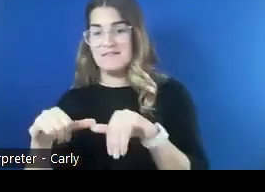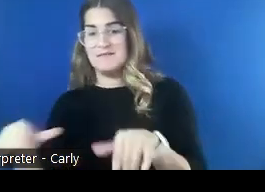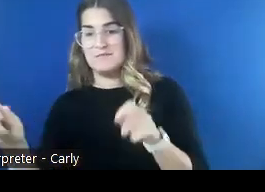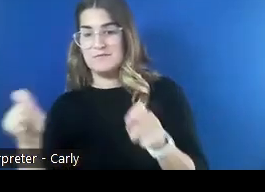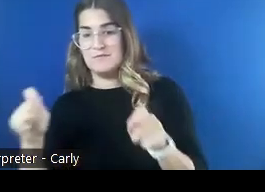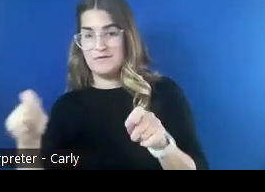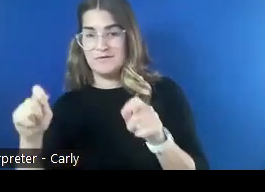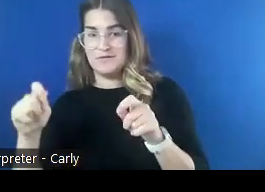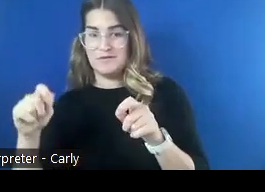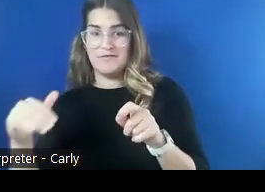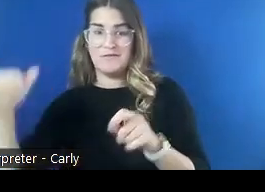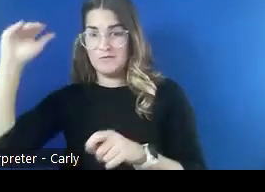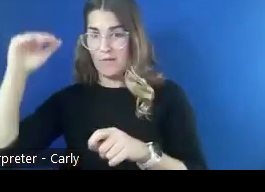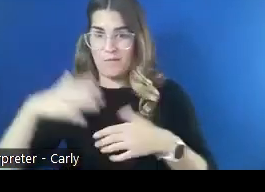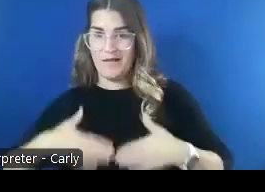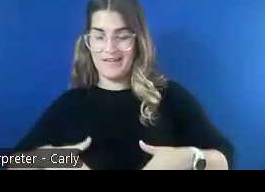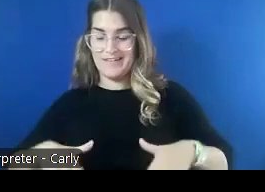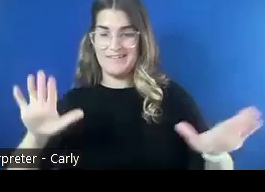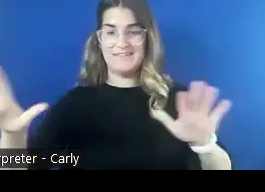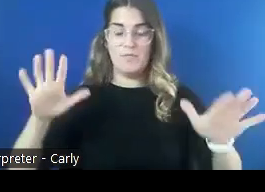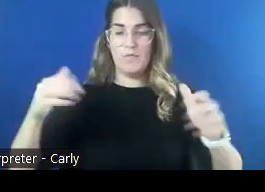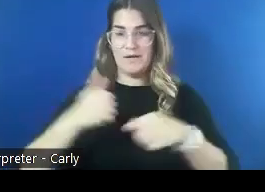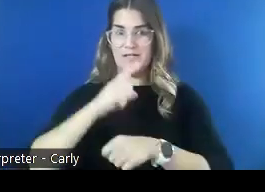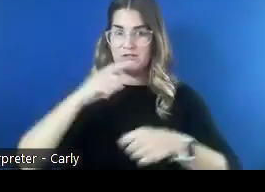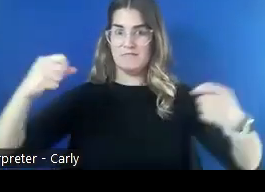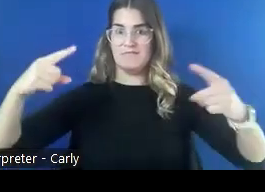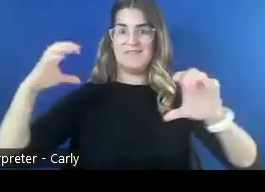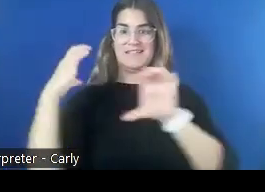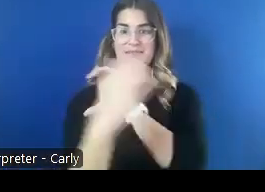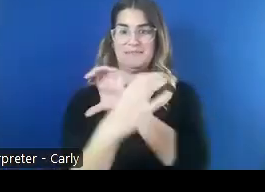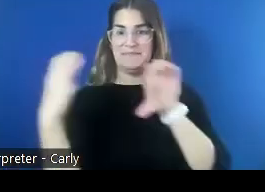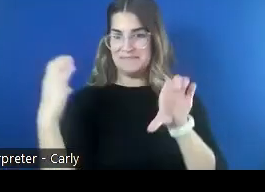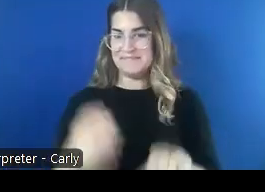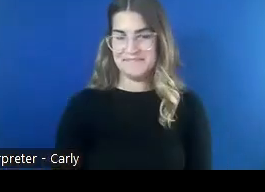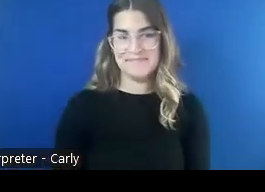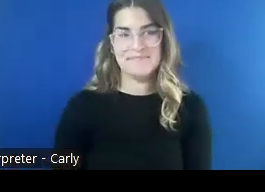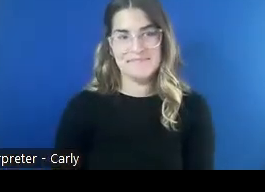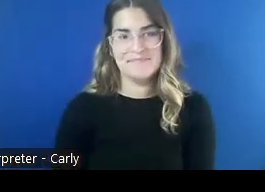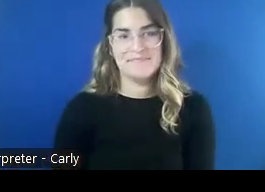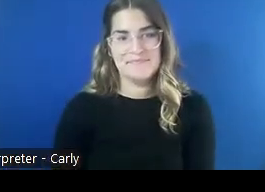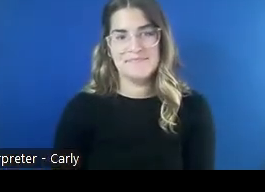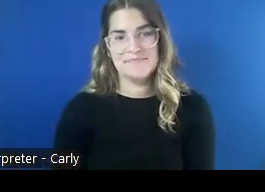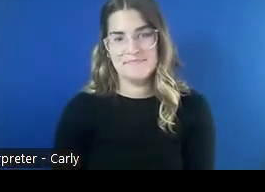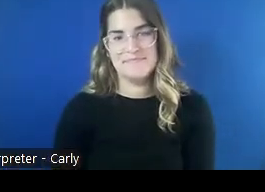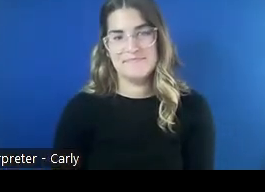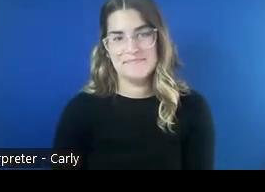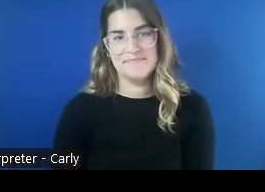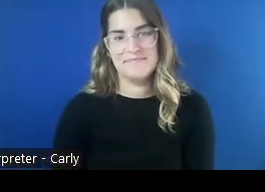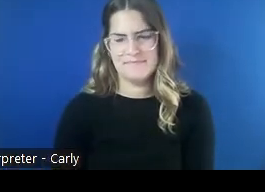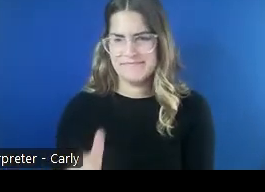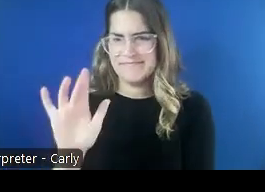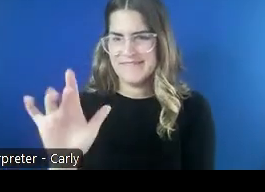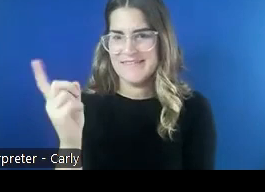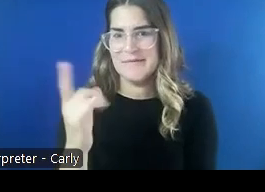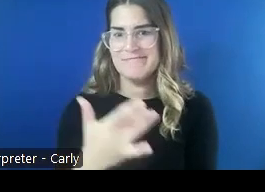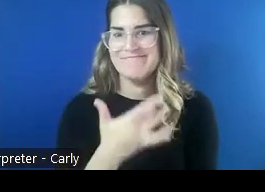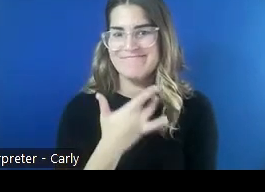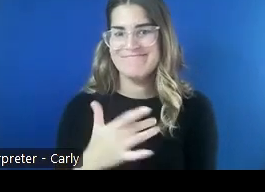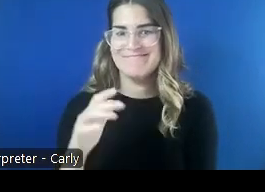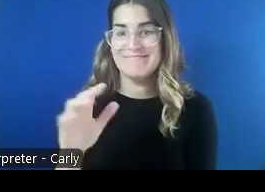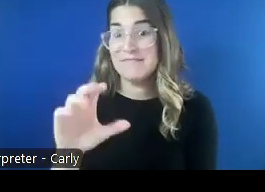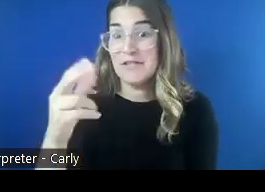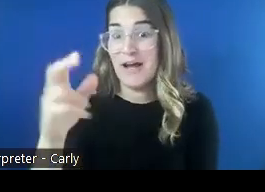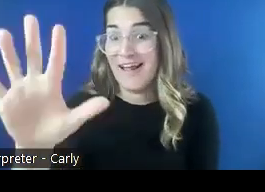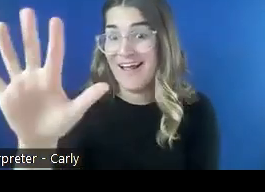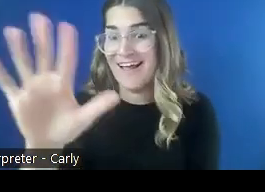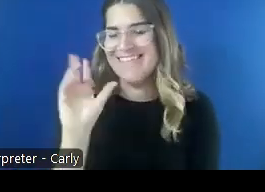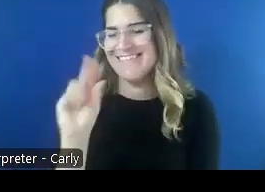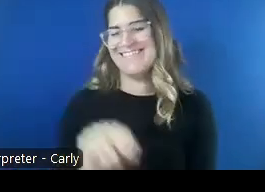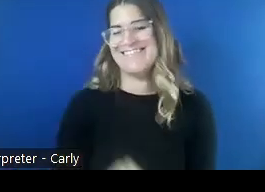keep the collaboration channels open uh with those colleagues as well oh and I hit something Sean no